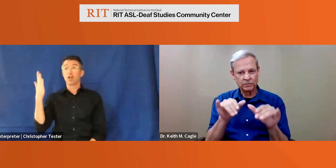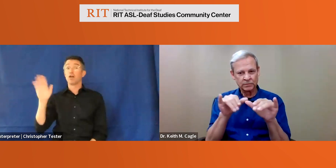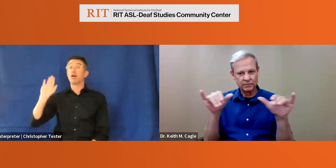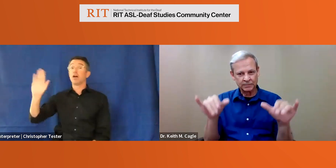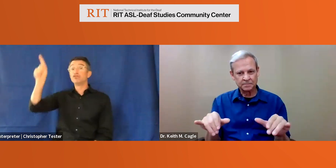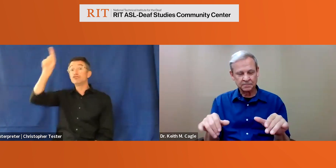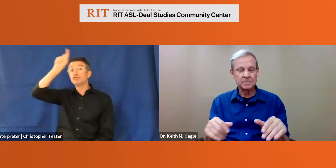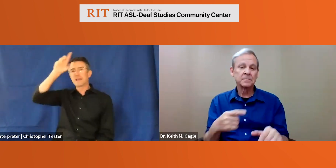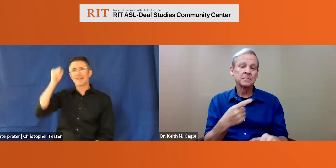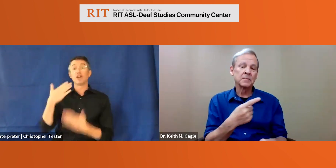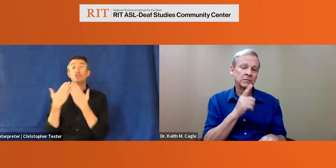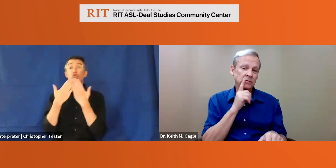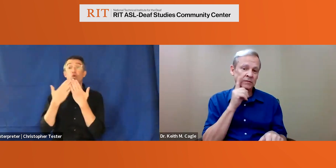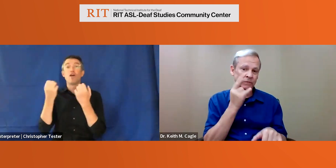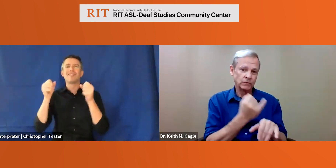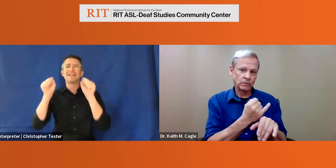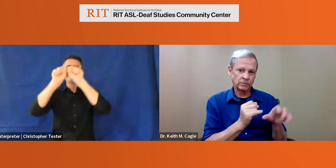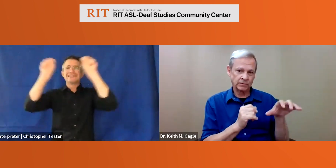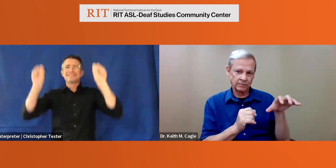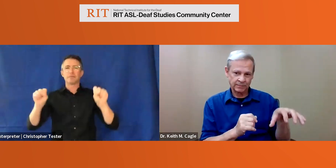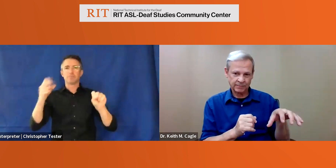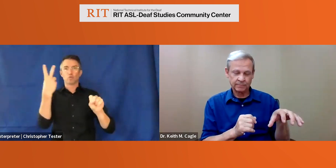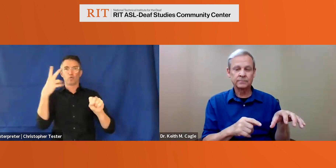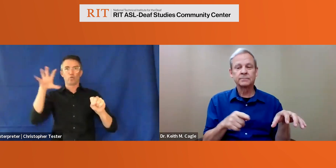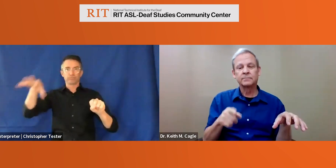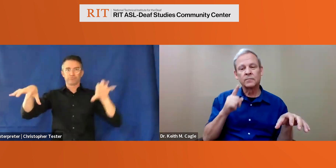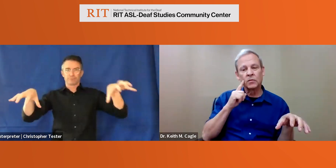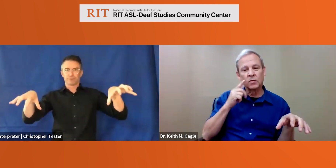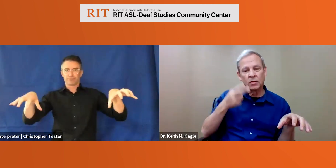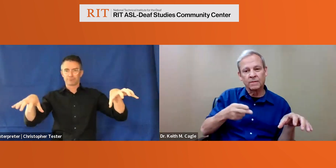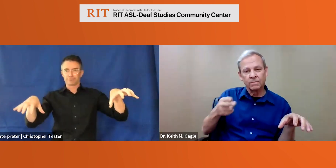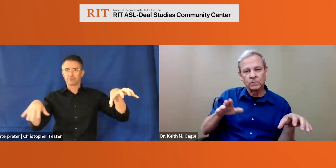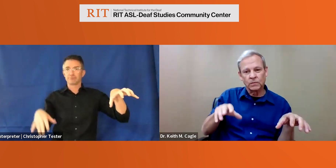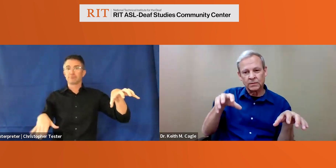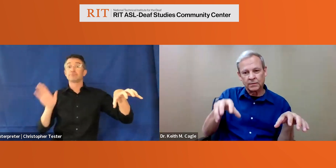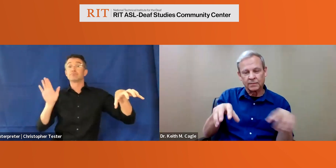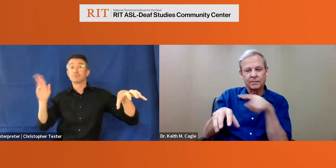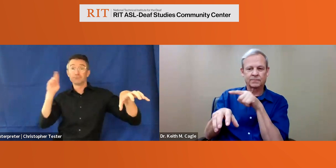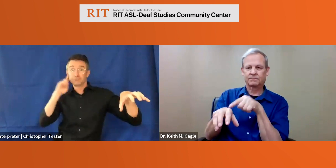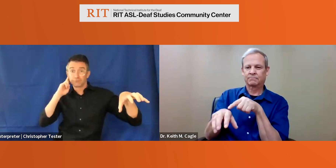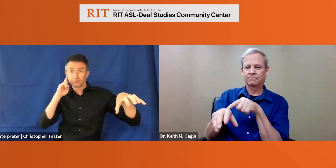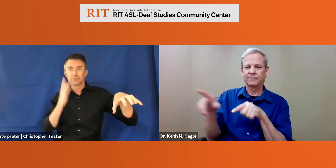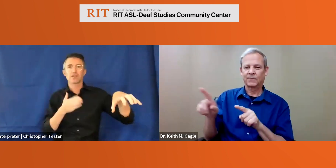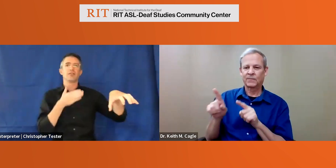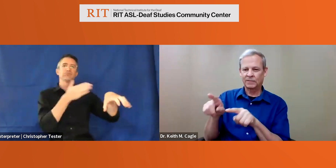Germany has two different school systems, interestingly enough. There is a residential school for the deaf